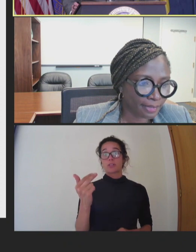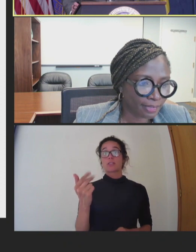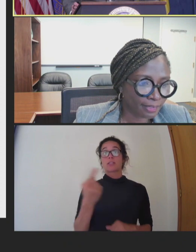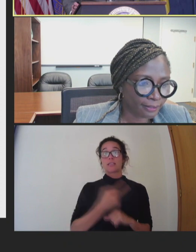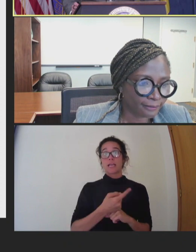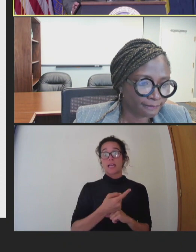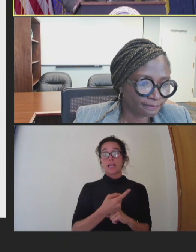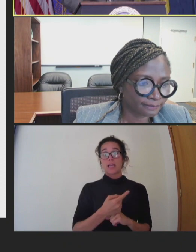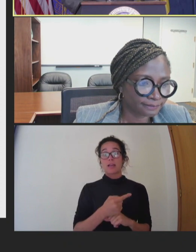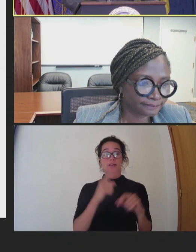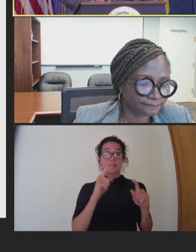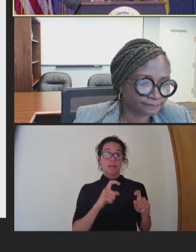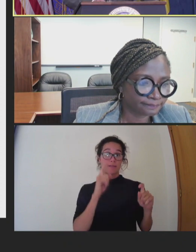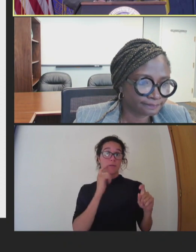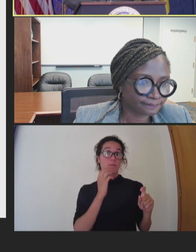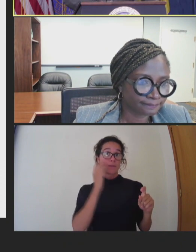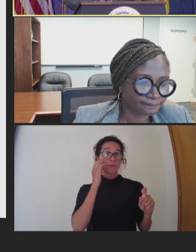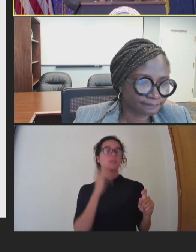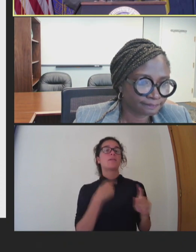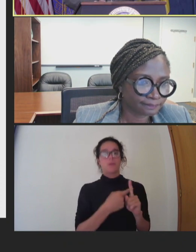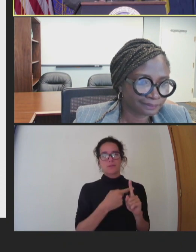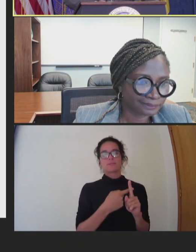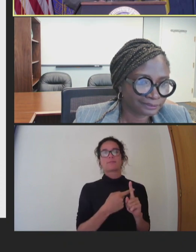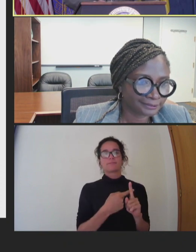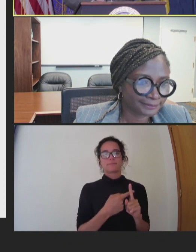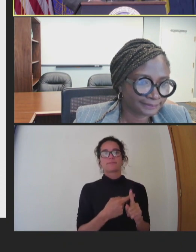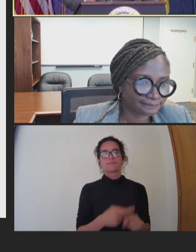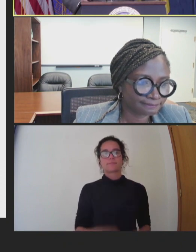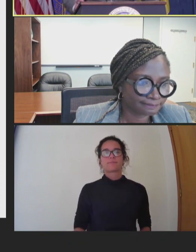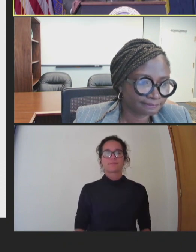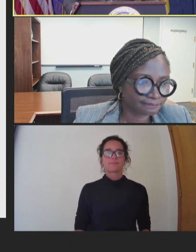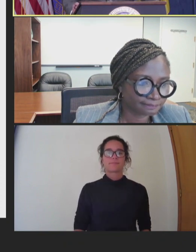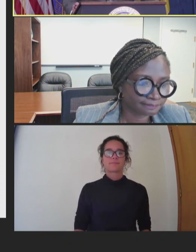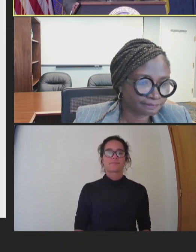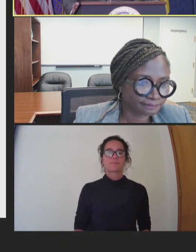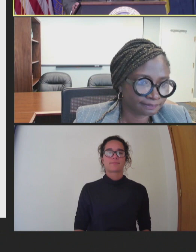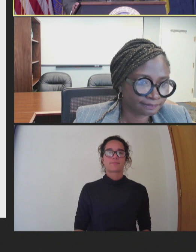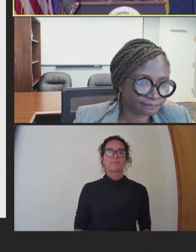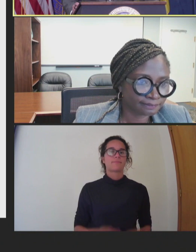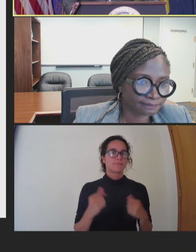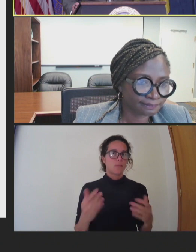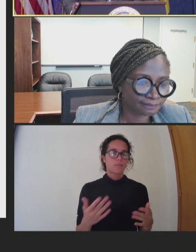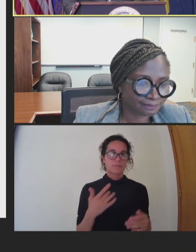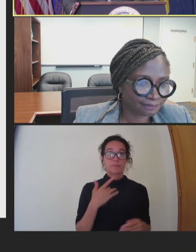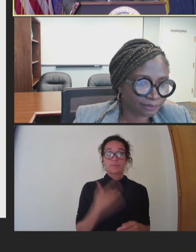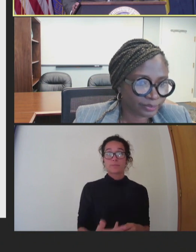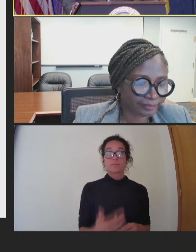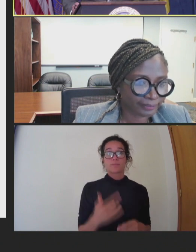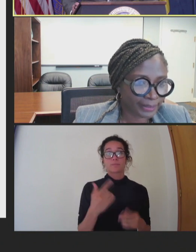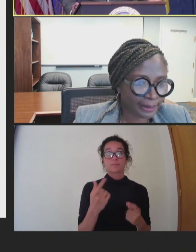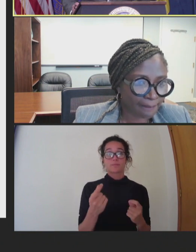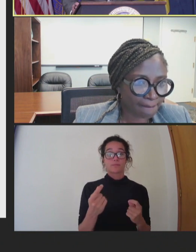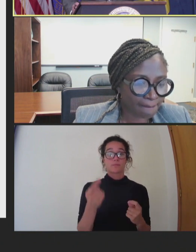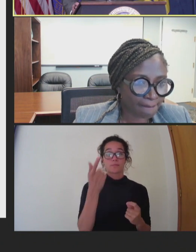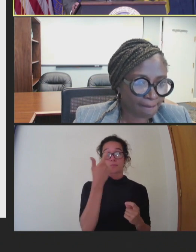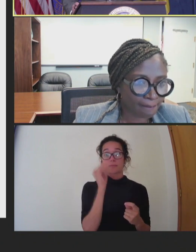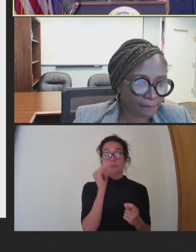positive. So, the typical course for measles. The rash begins at the hairline, spreads to